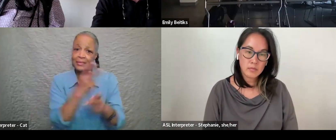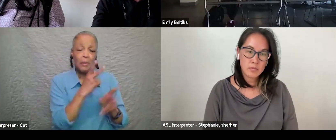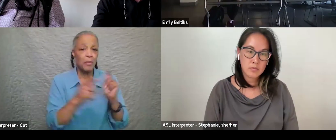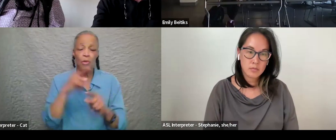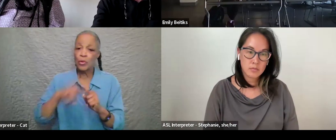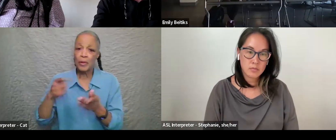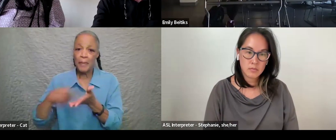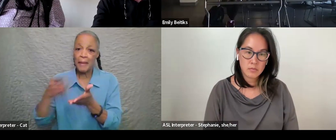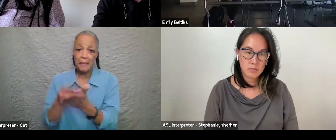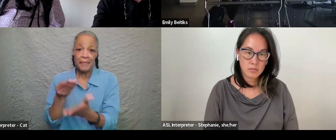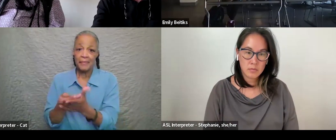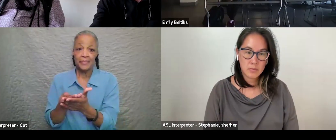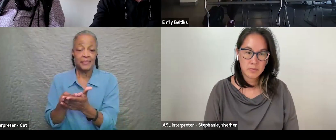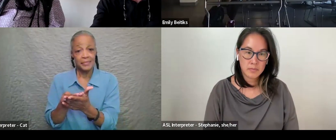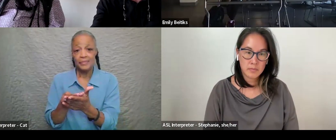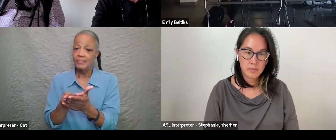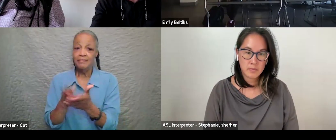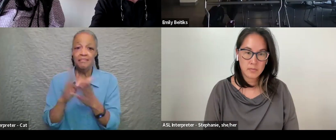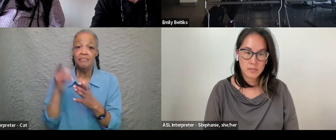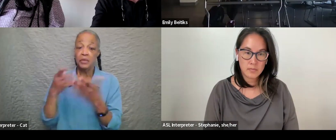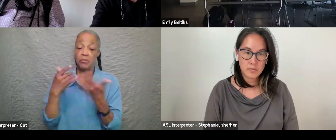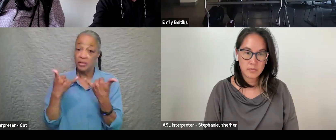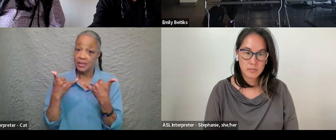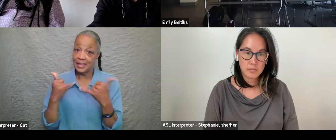He will still say, you know, "I still believe it.